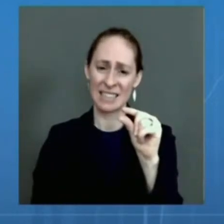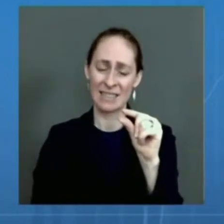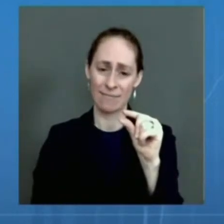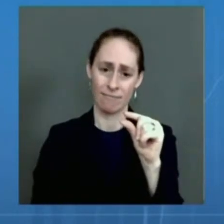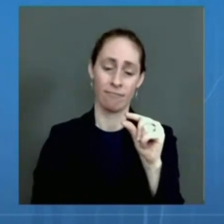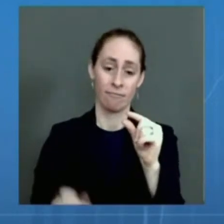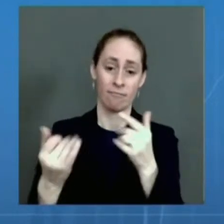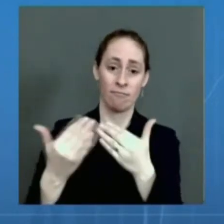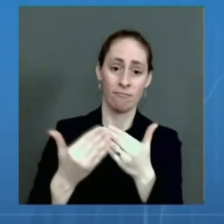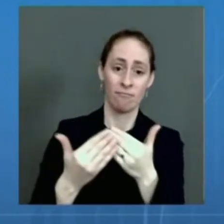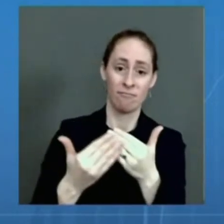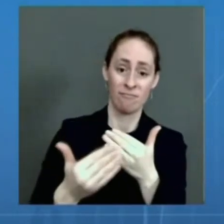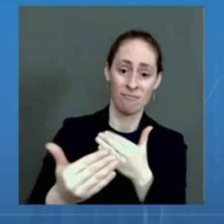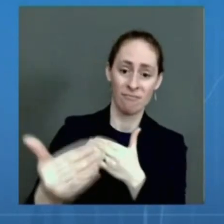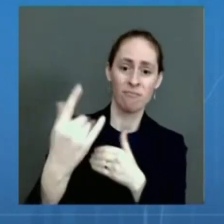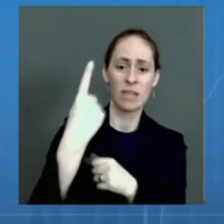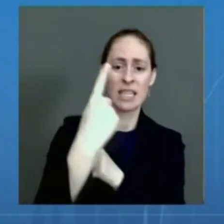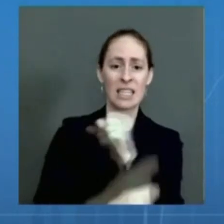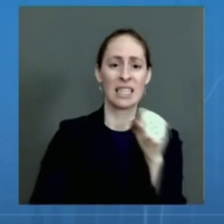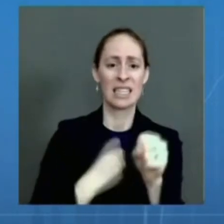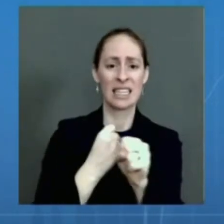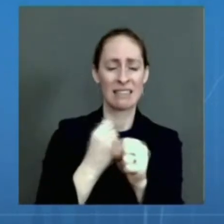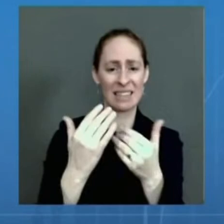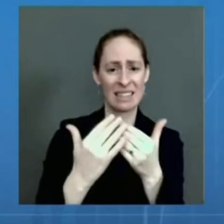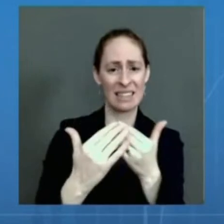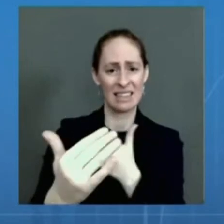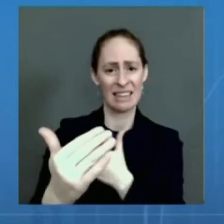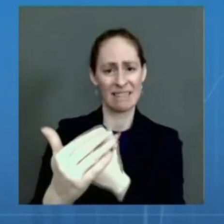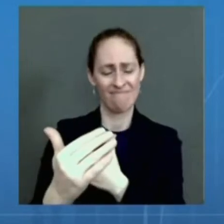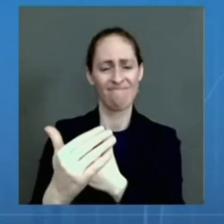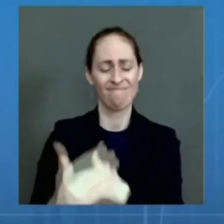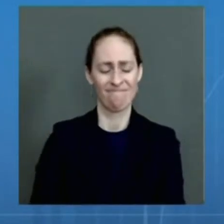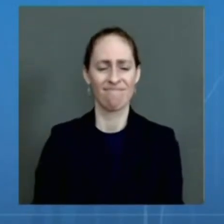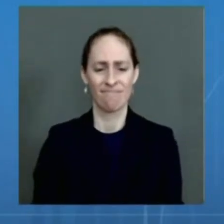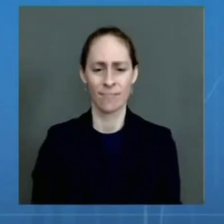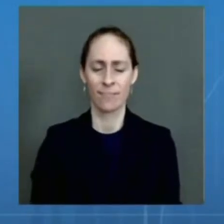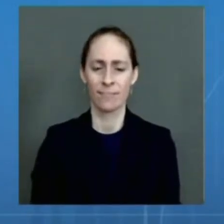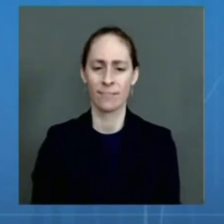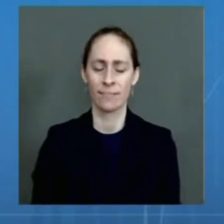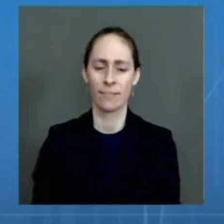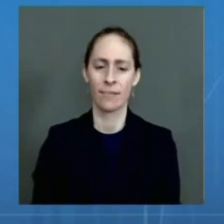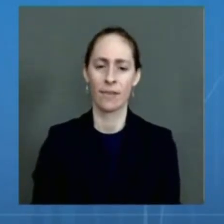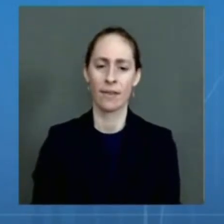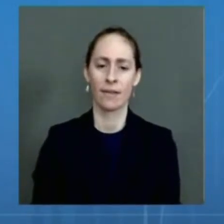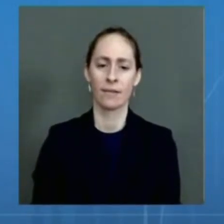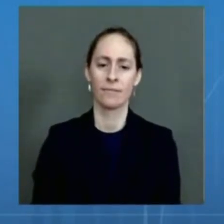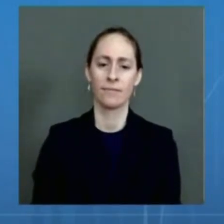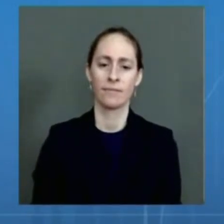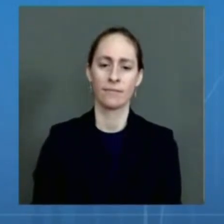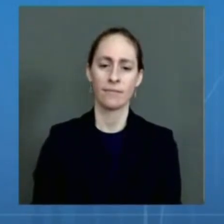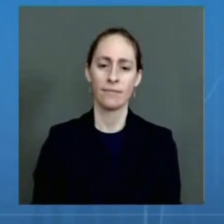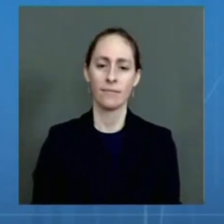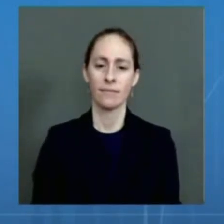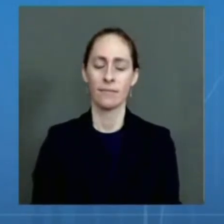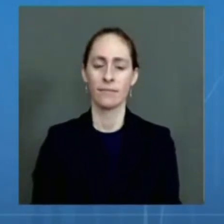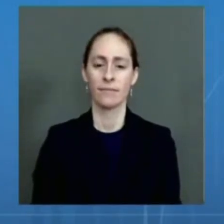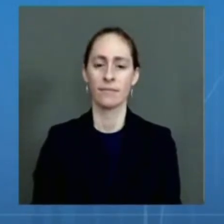12 MONTHS LATER IT EVEN GETS WORSE BUT TAKE A LOOK AT WHAT HAPPENS IF YOU TAKE A PERSON